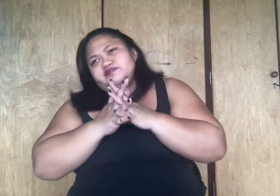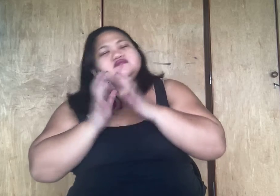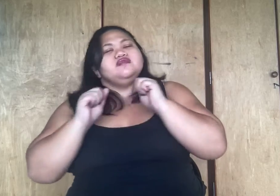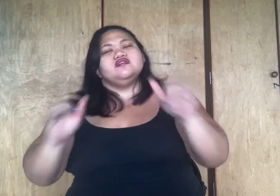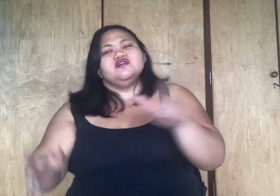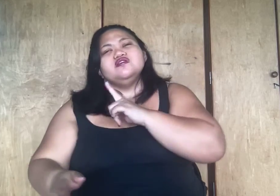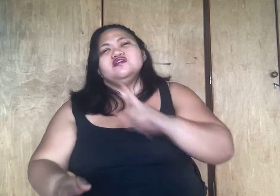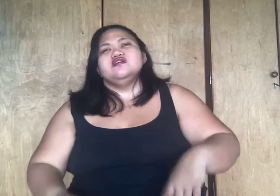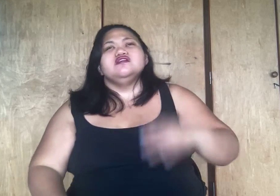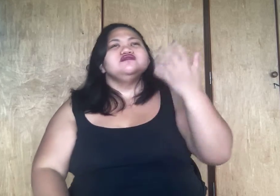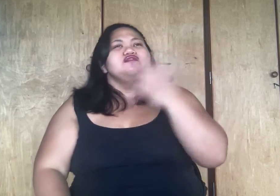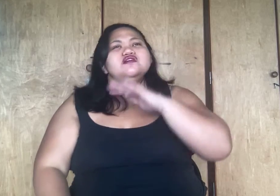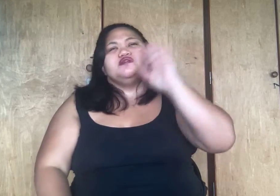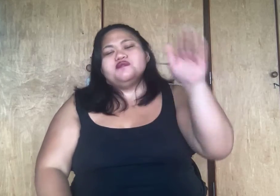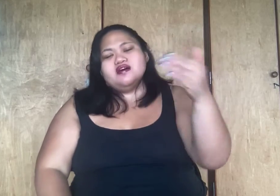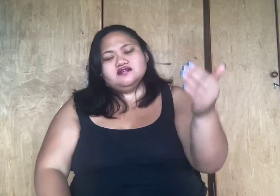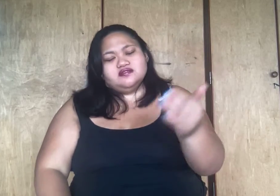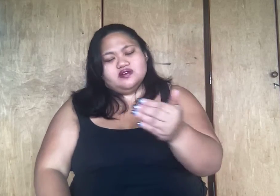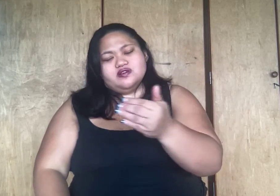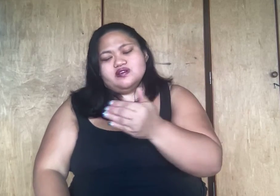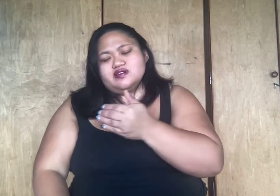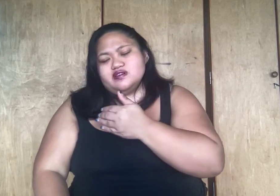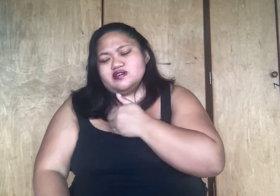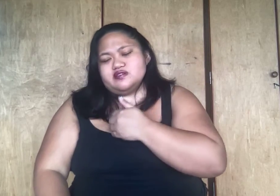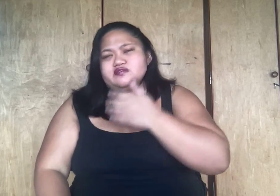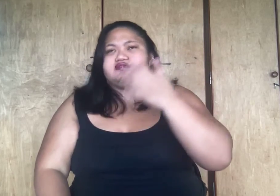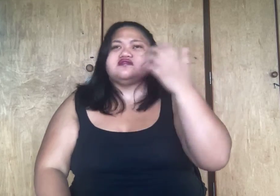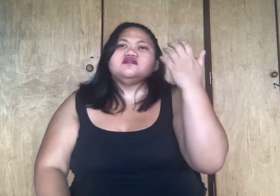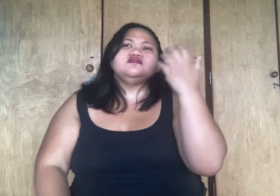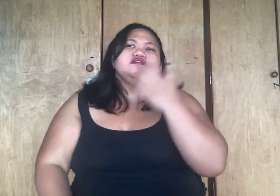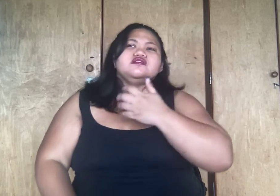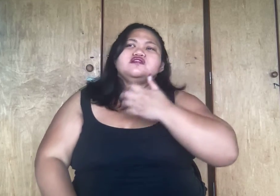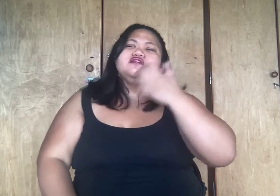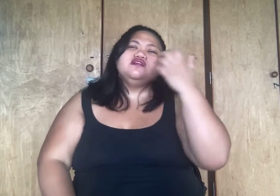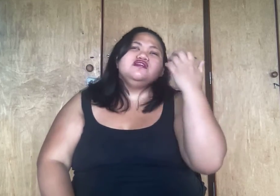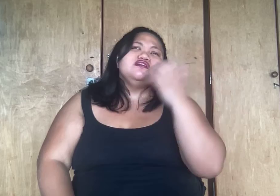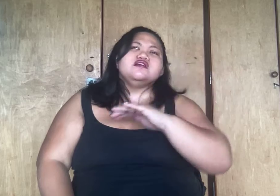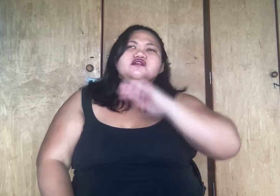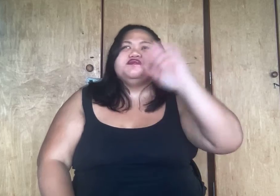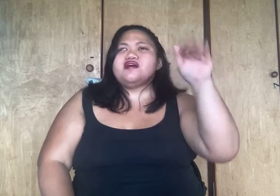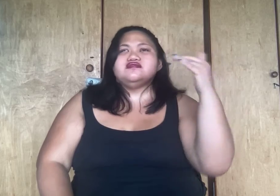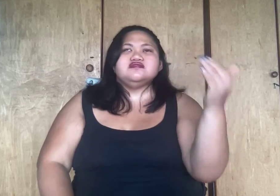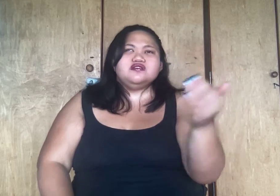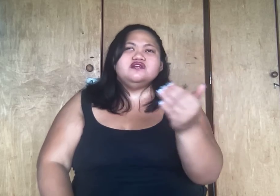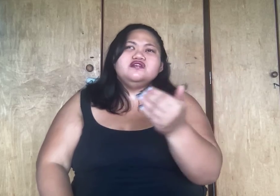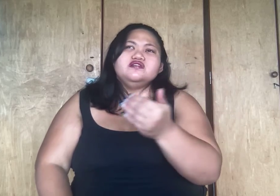... bless the lord ... ... oh my soul ... ... oooh my soul ...